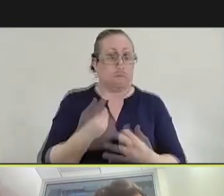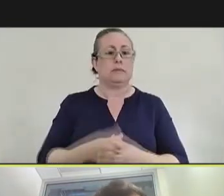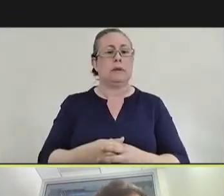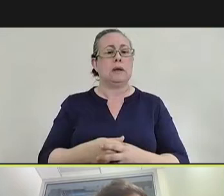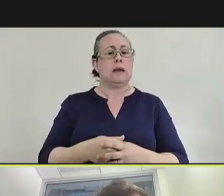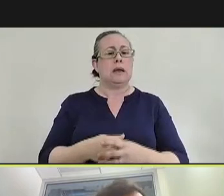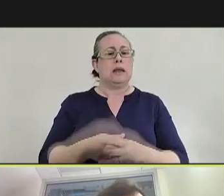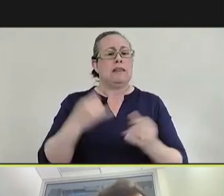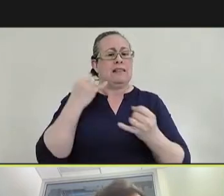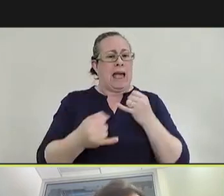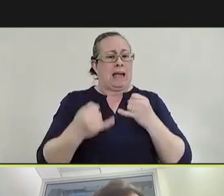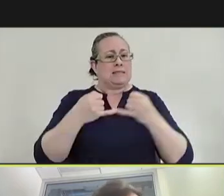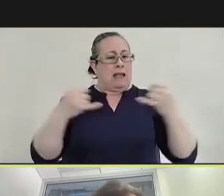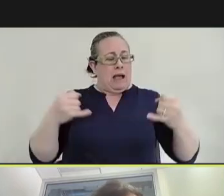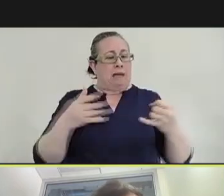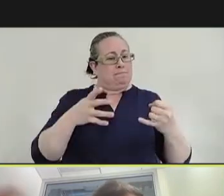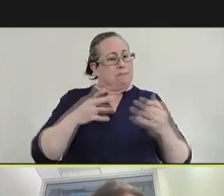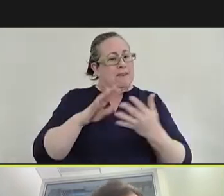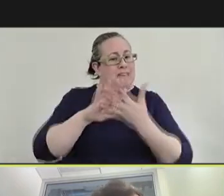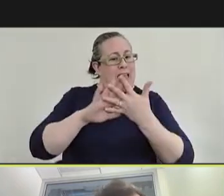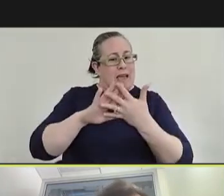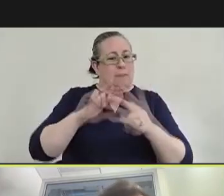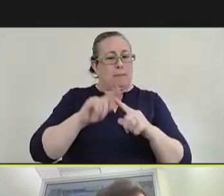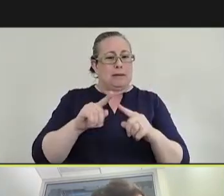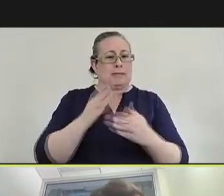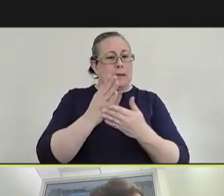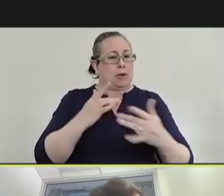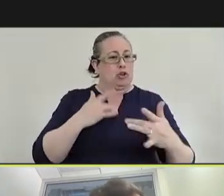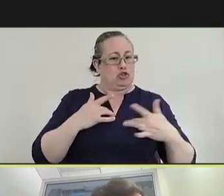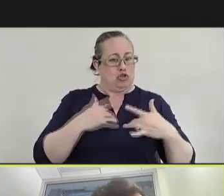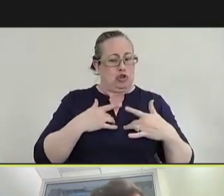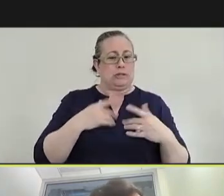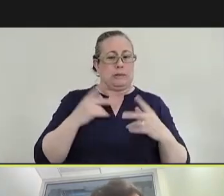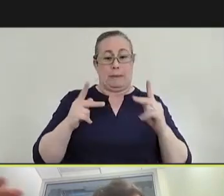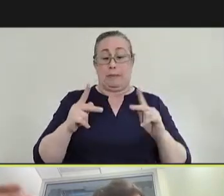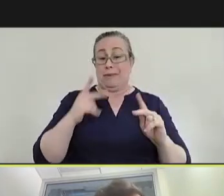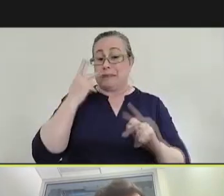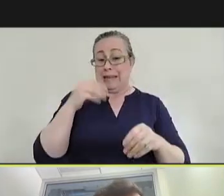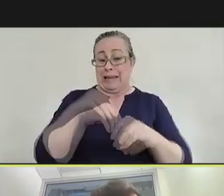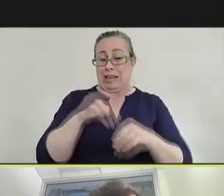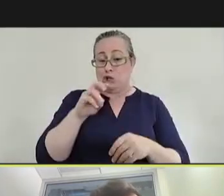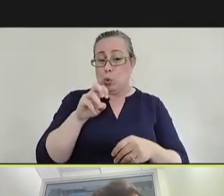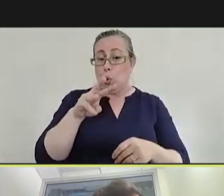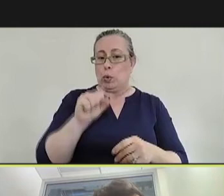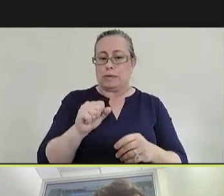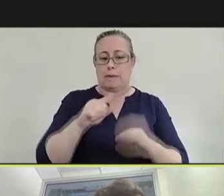you know, there are concerns, I'm sure people have seen the news, right, about AI. But at